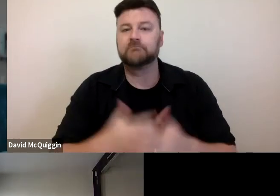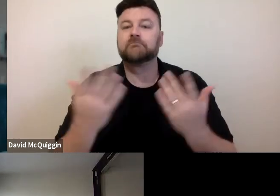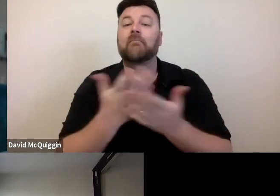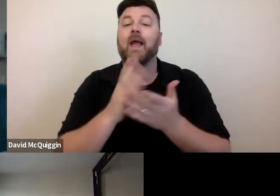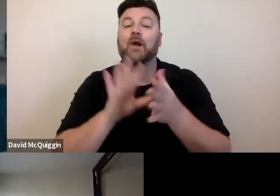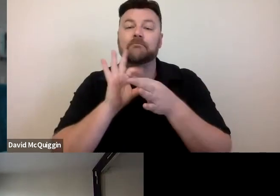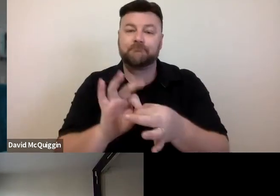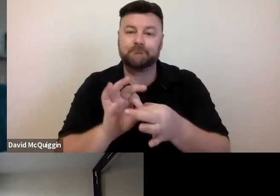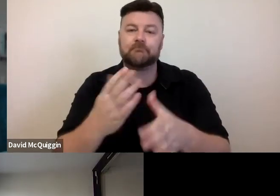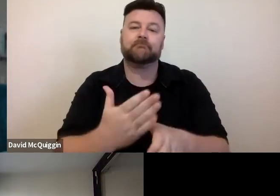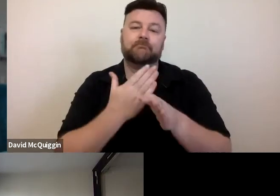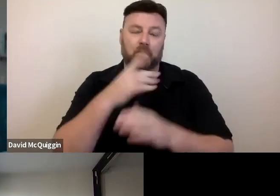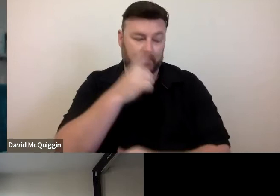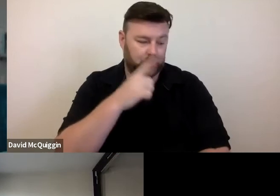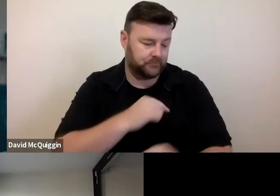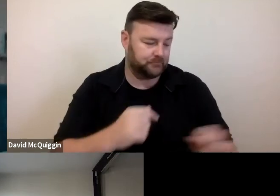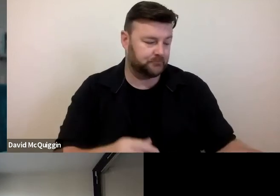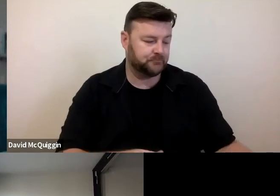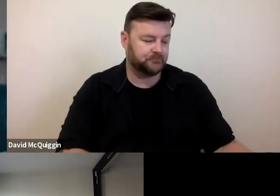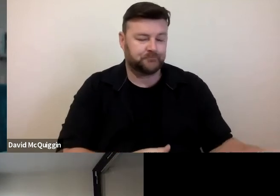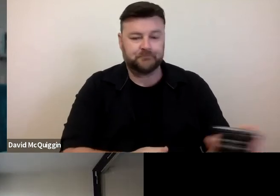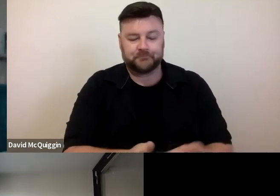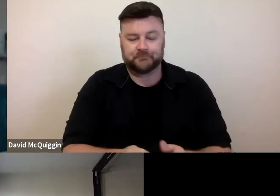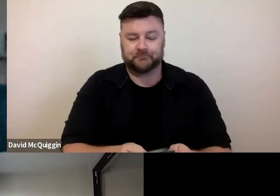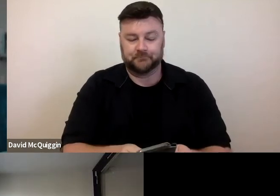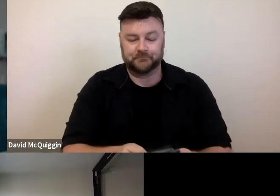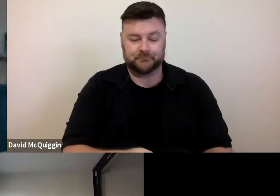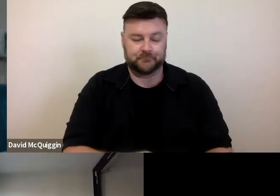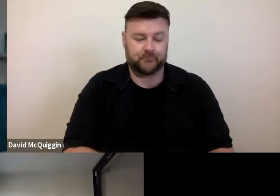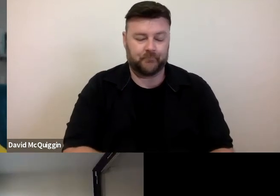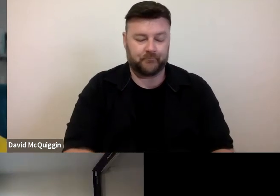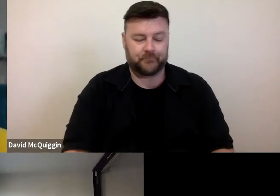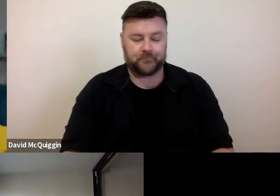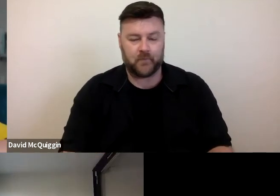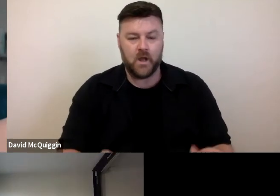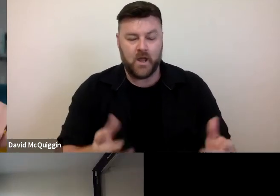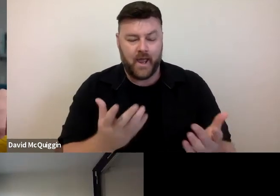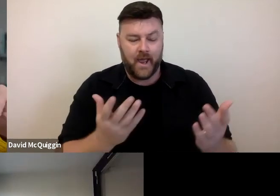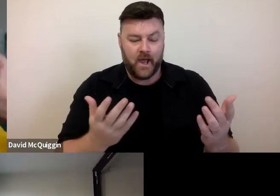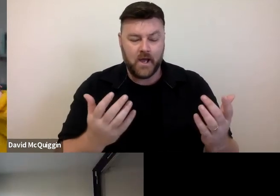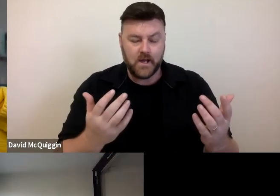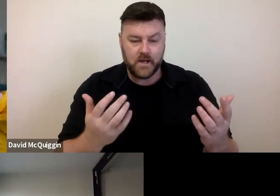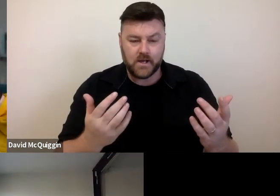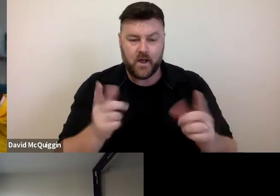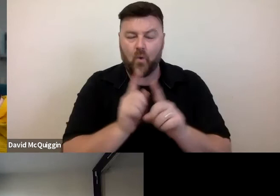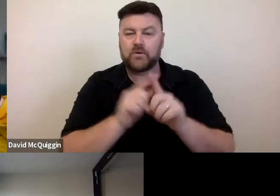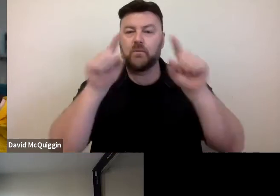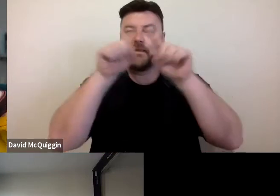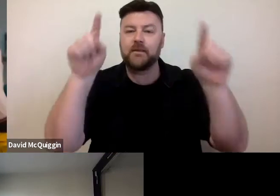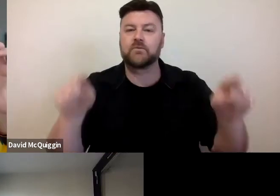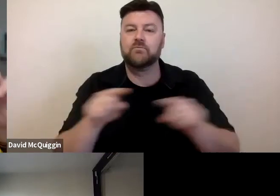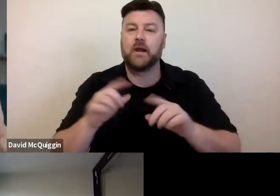quite a lot in this space and also with Screen Australia.